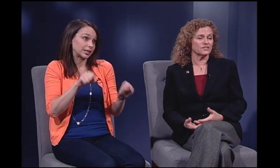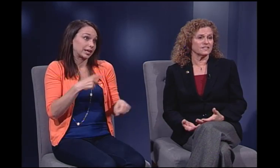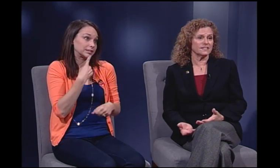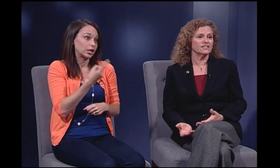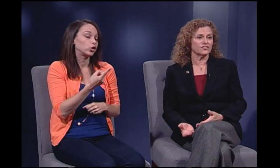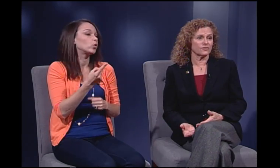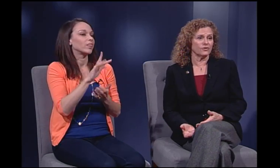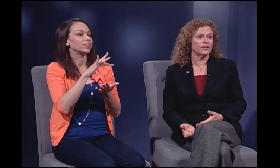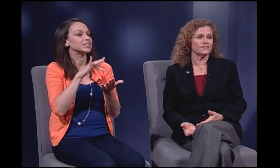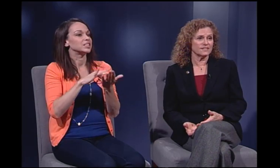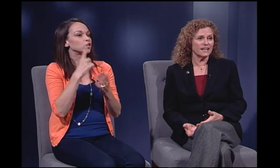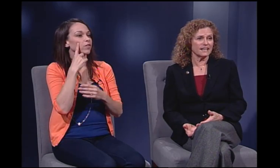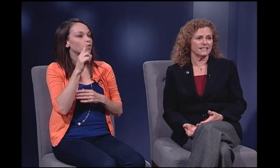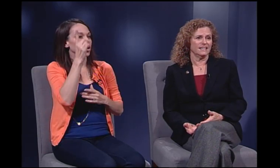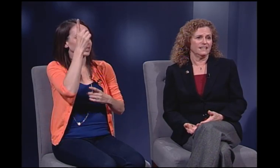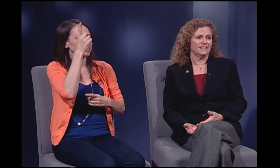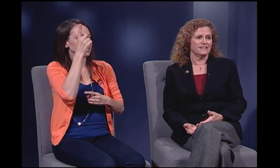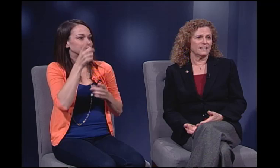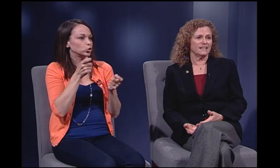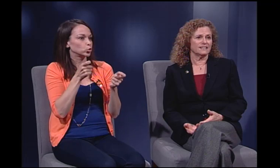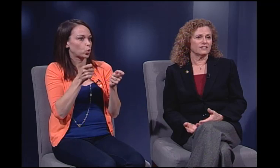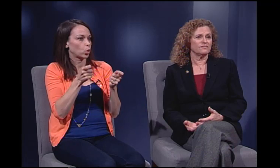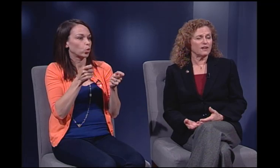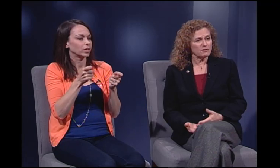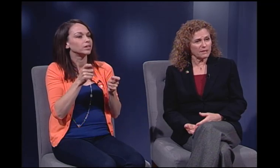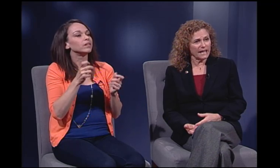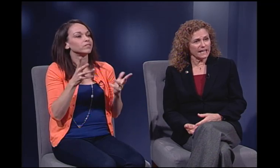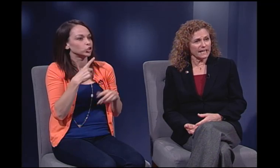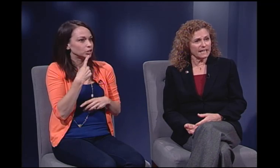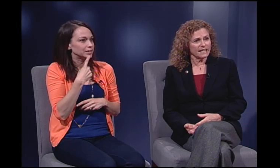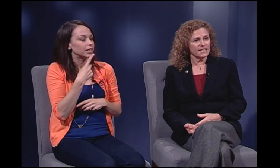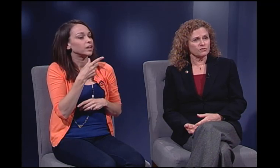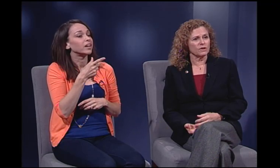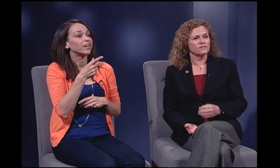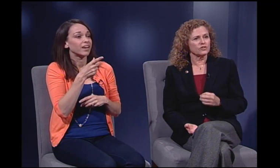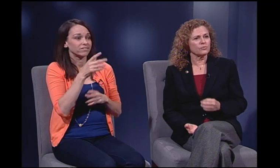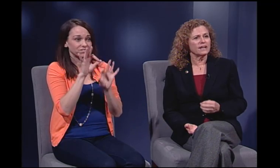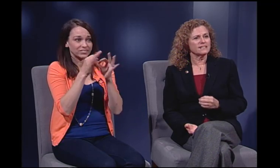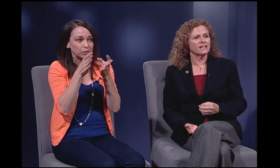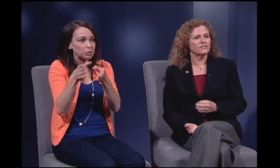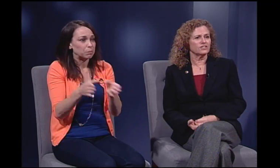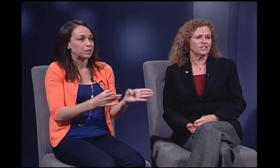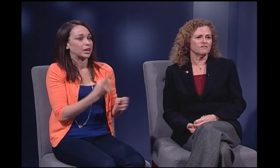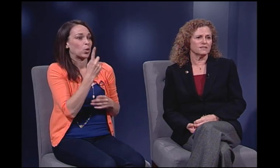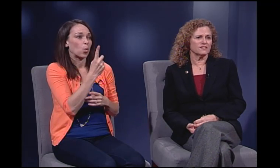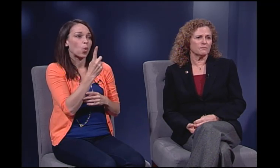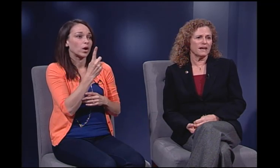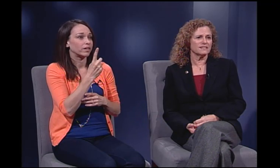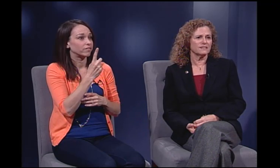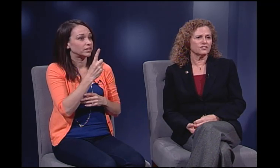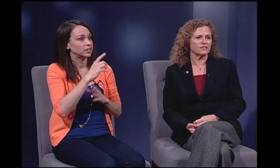for Disease Control have said that family planning is one of the greatest health achievements of the past century.